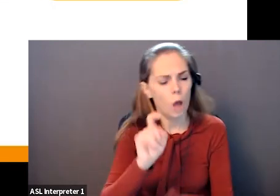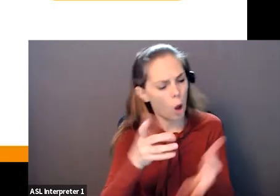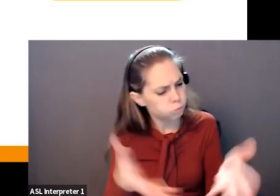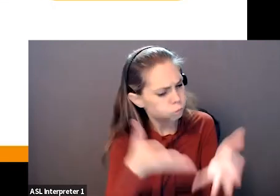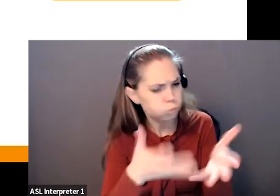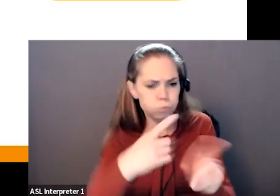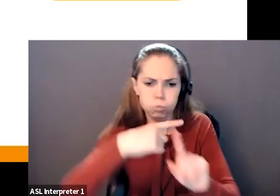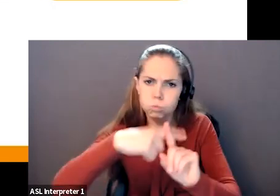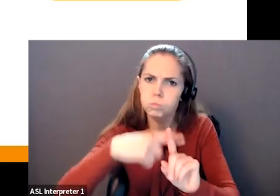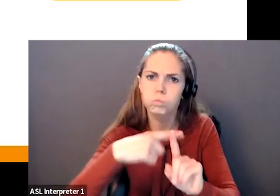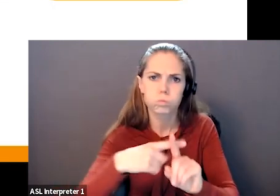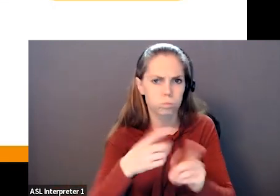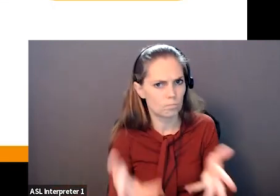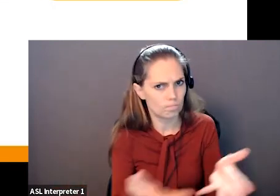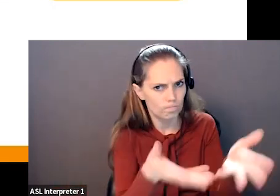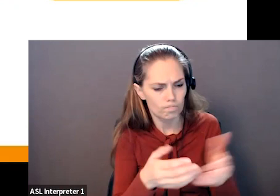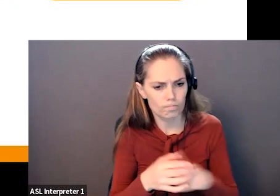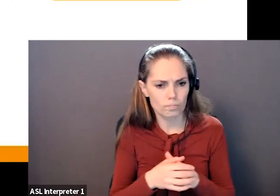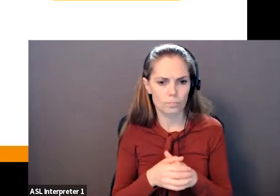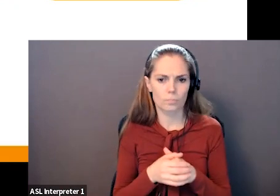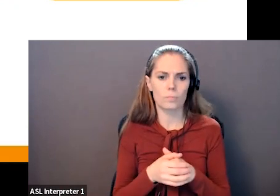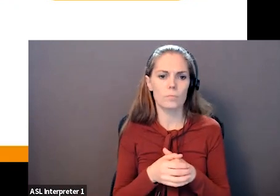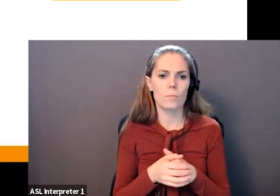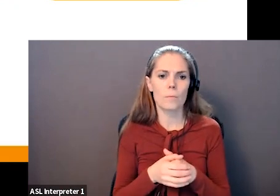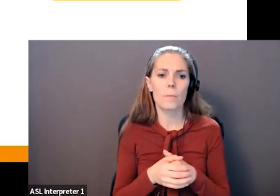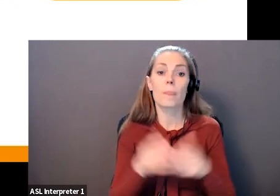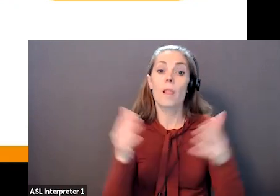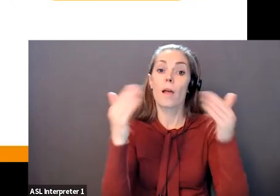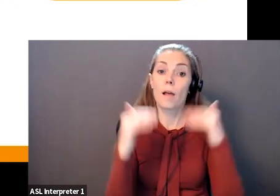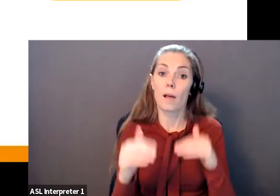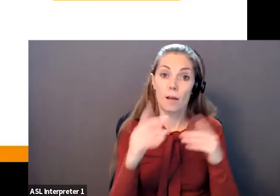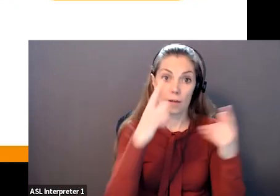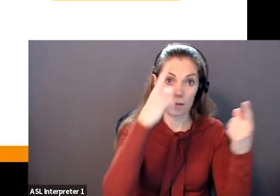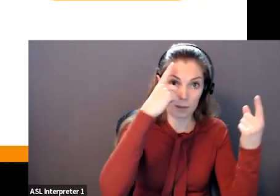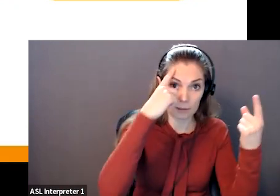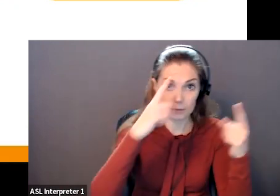trusting and supportive conversations. So within a compensation system that's not just with us so